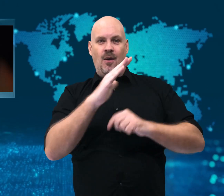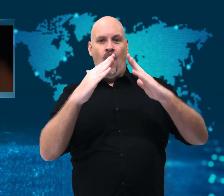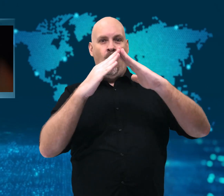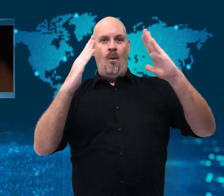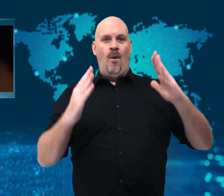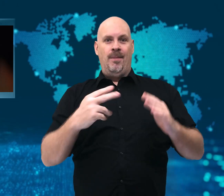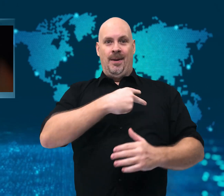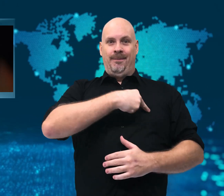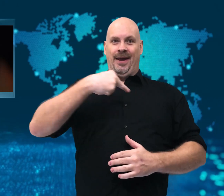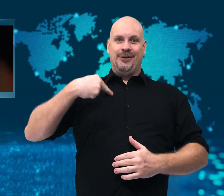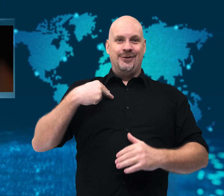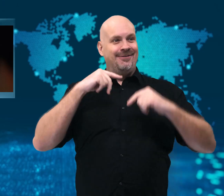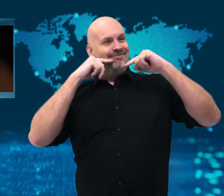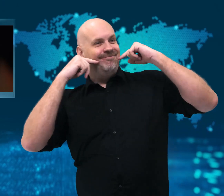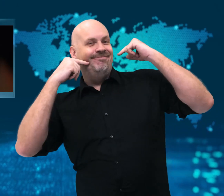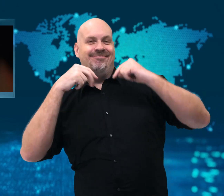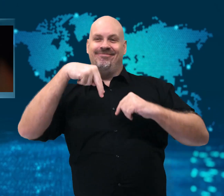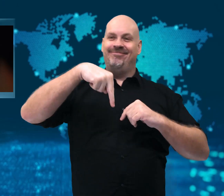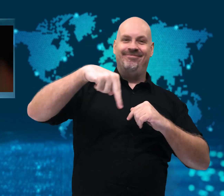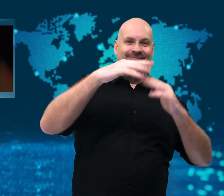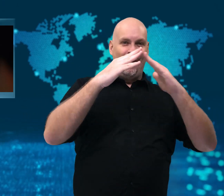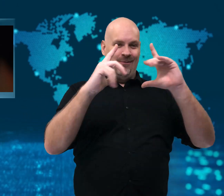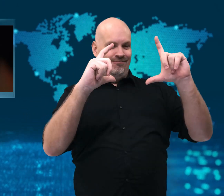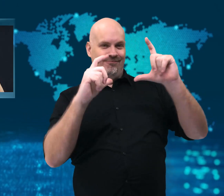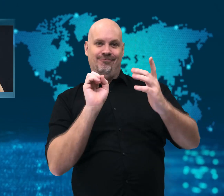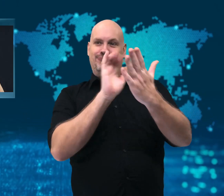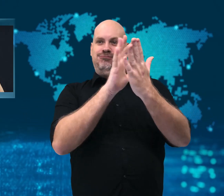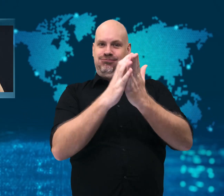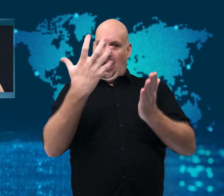happy in her Beijing home.